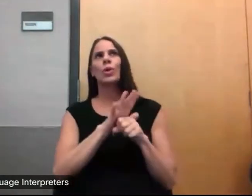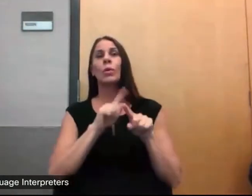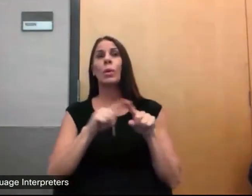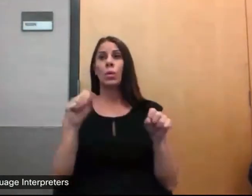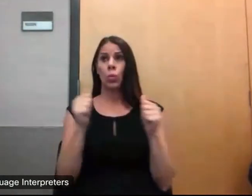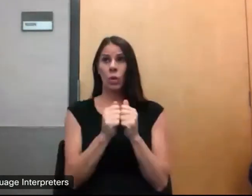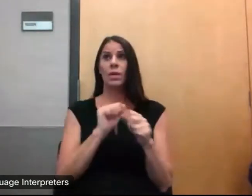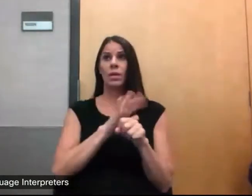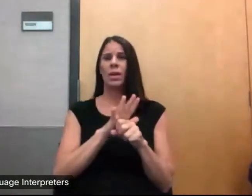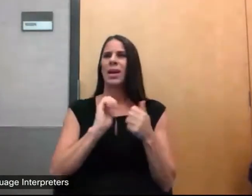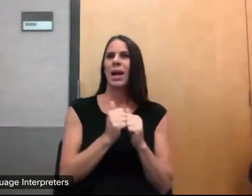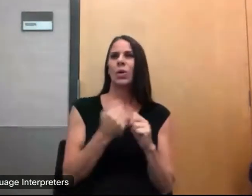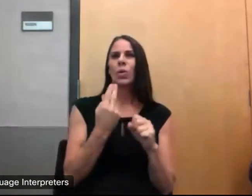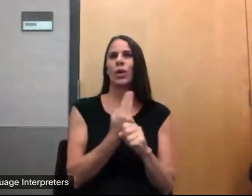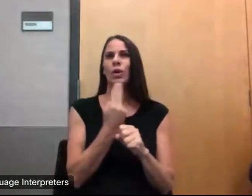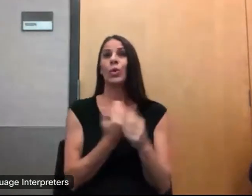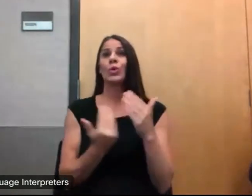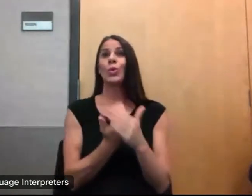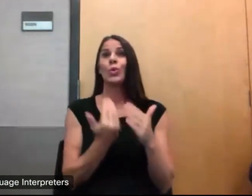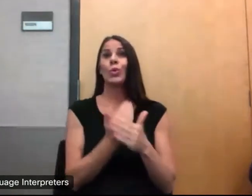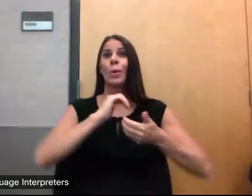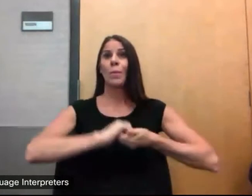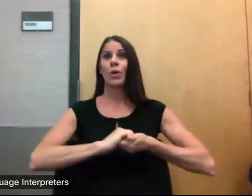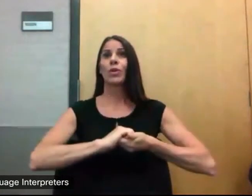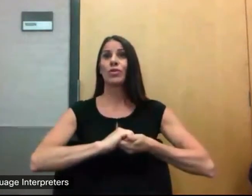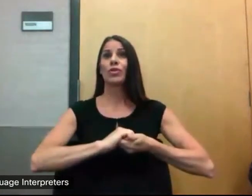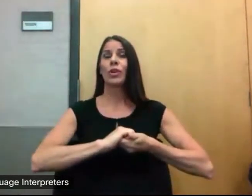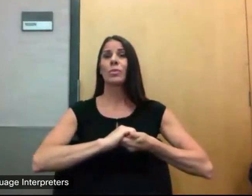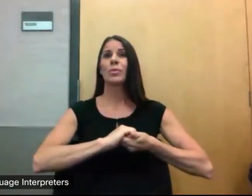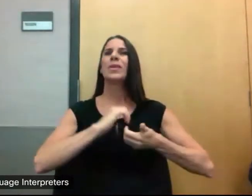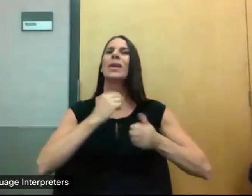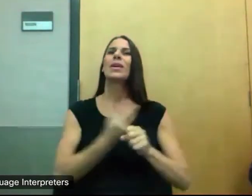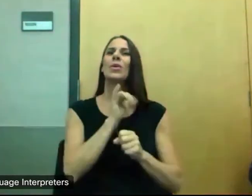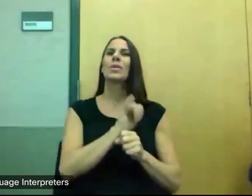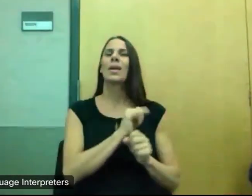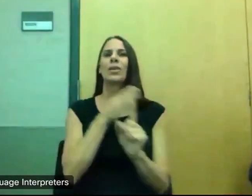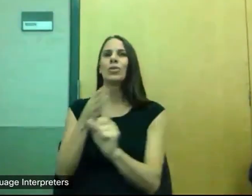these new partnerships towards other diseases. You know, during covid, heart disease, cancer